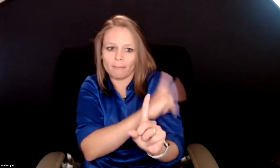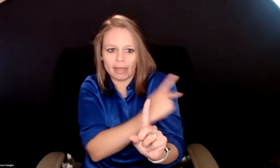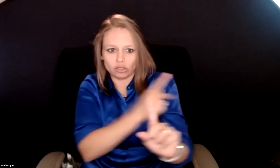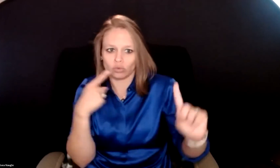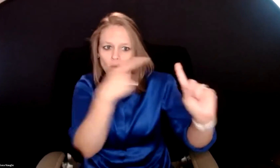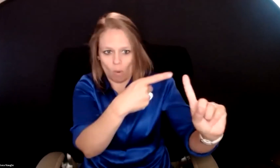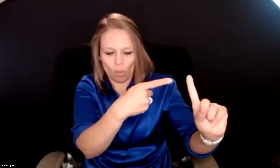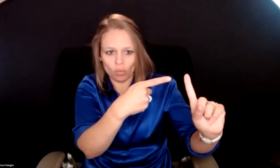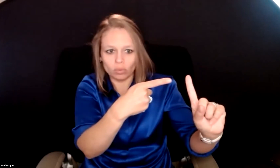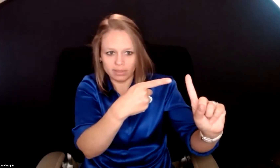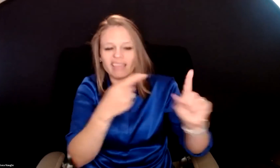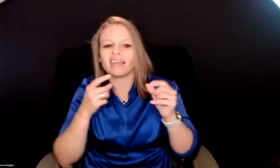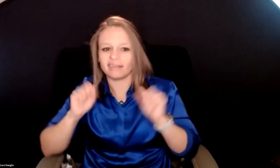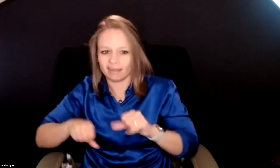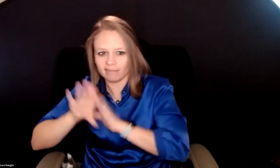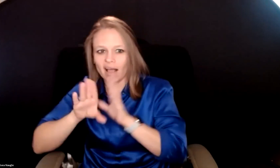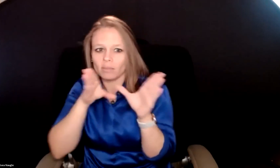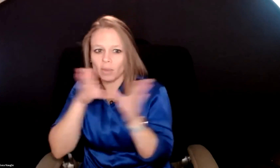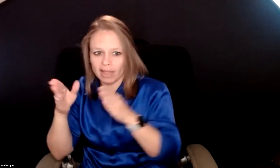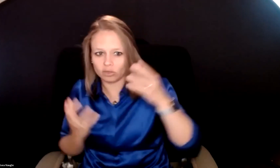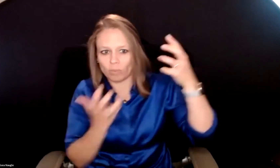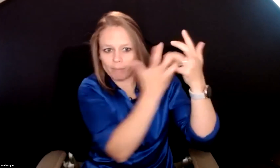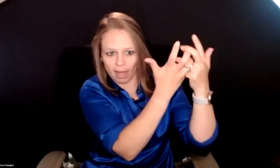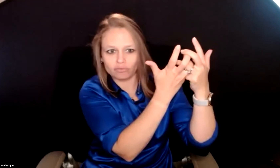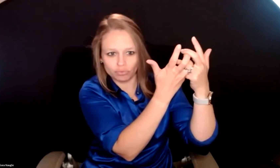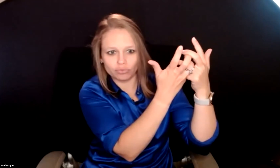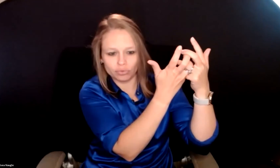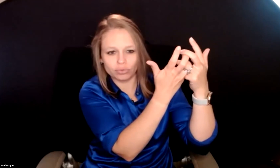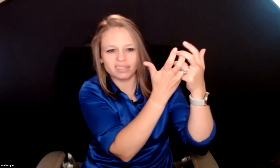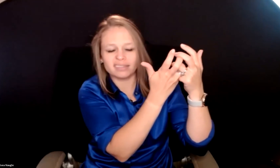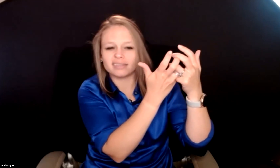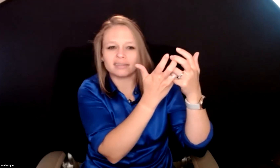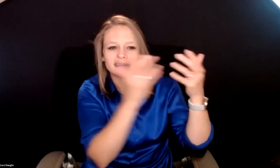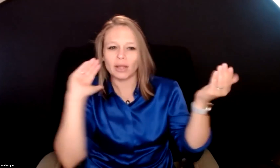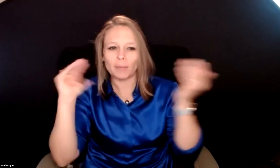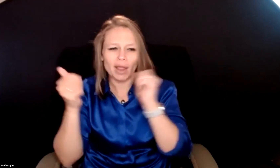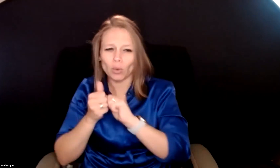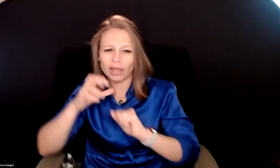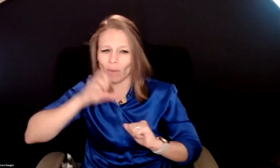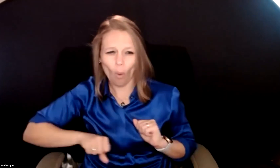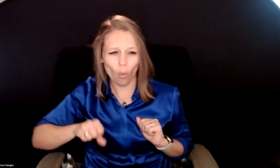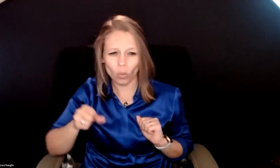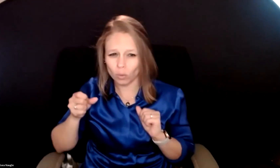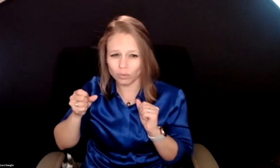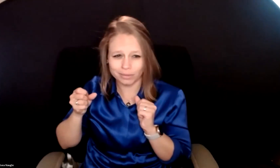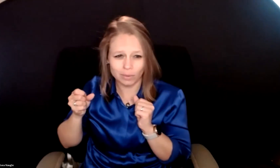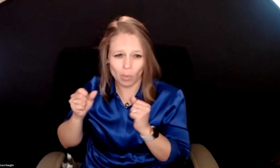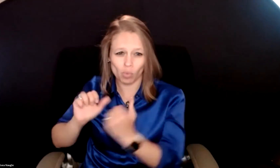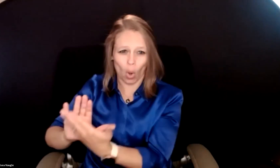you create a plan around that goal. Rather than the former way we use to have these visits